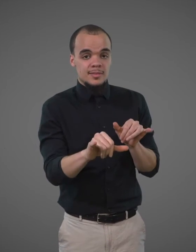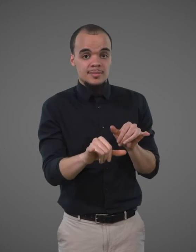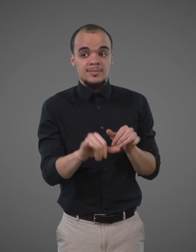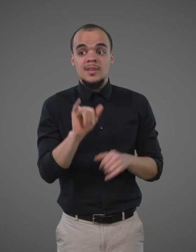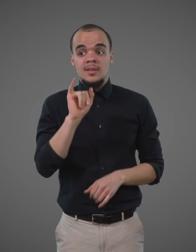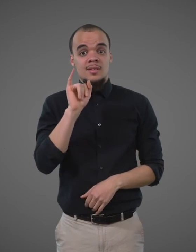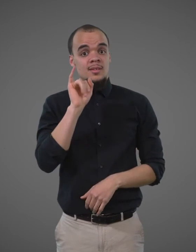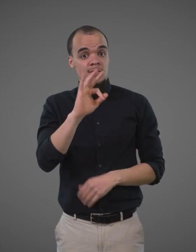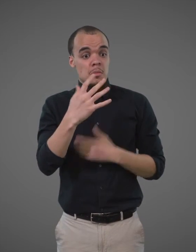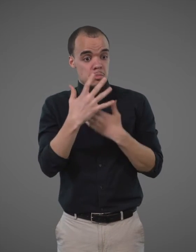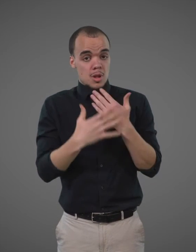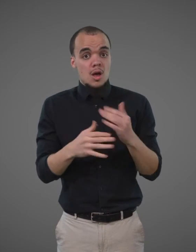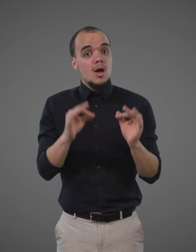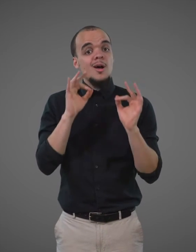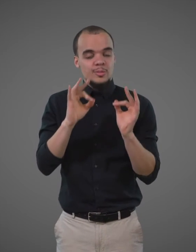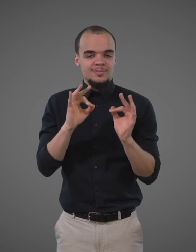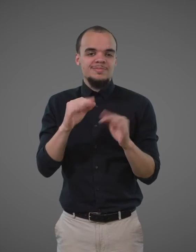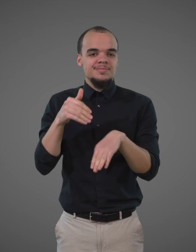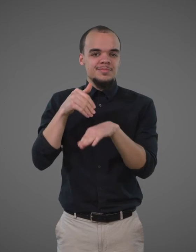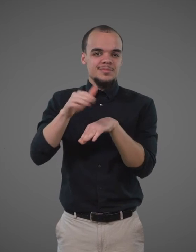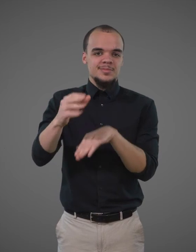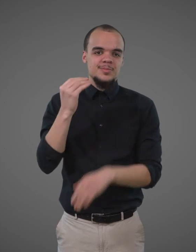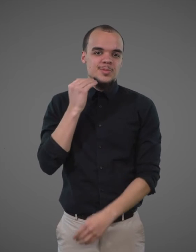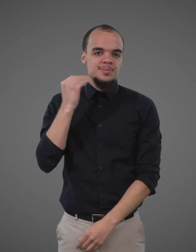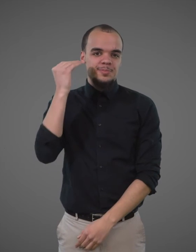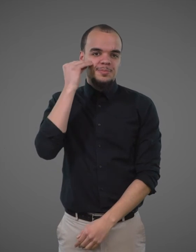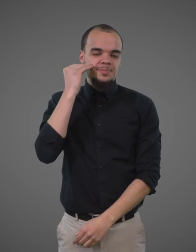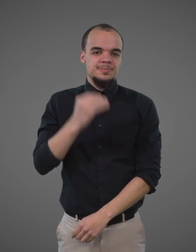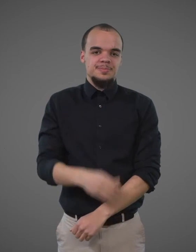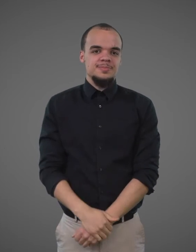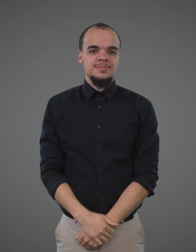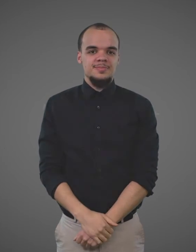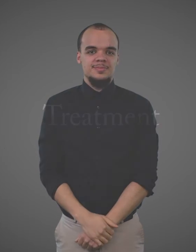the doctor will want to keep you longer. If a blood test comes back with a safe level,